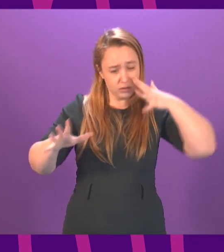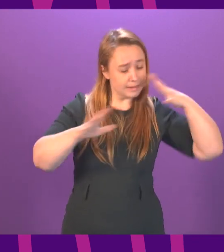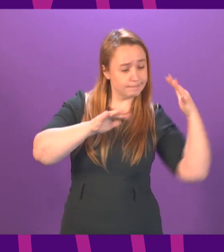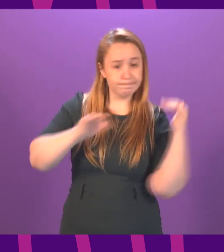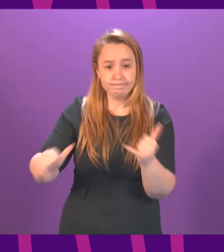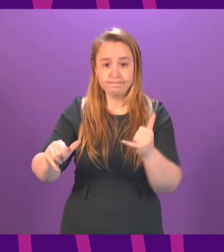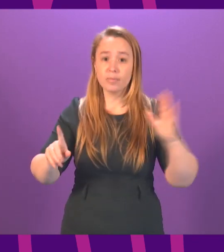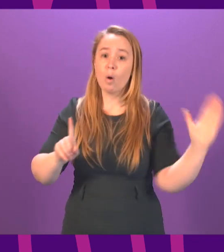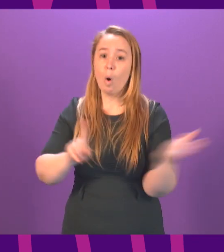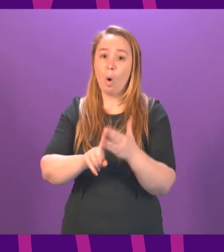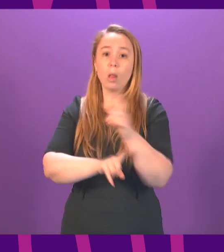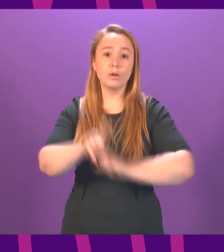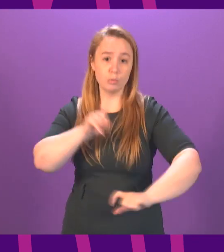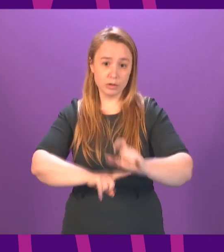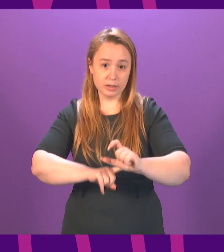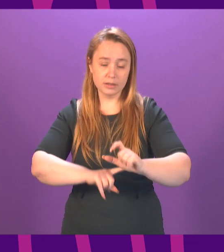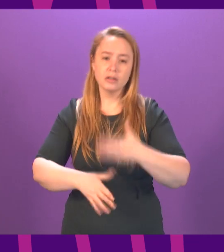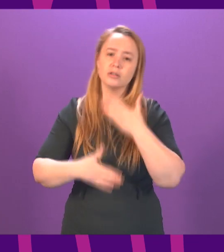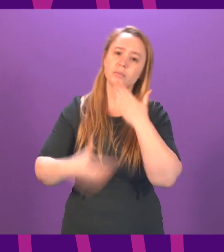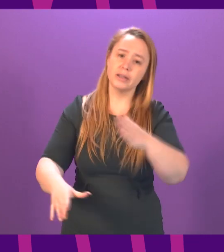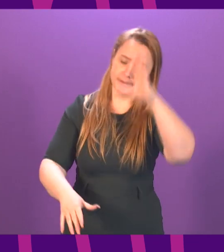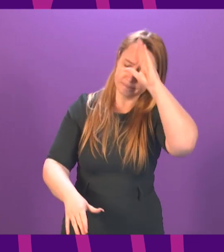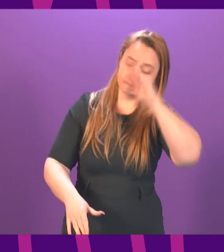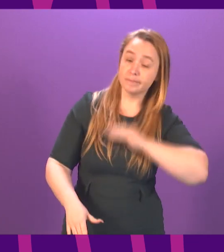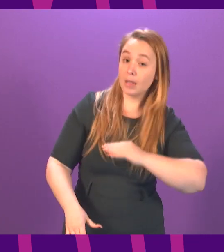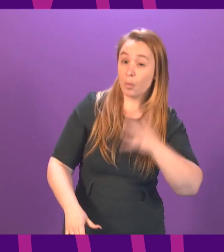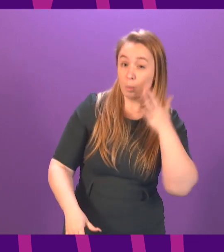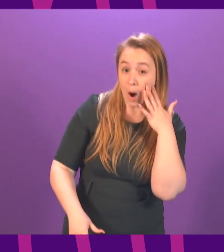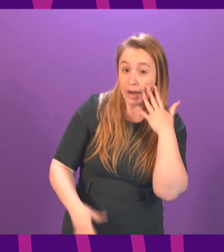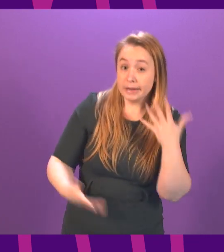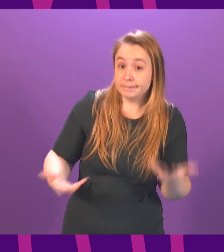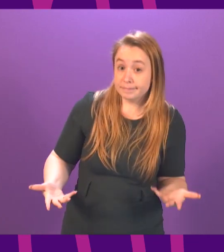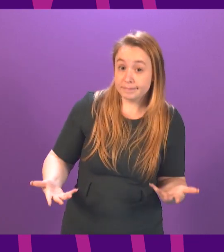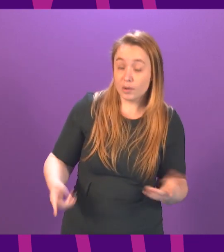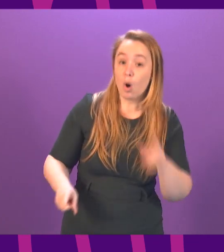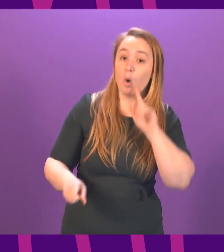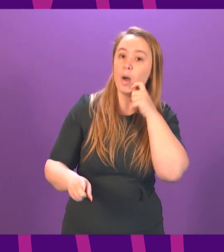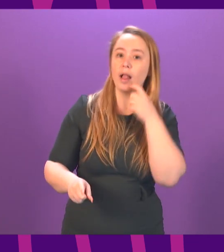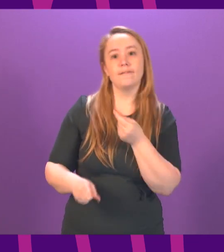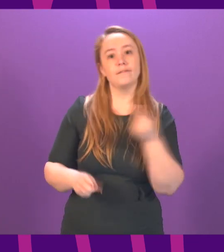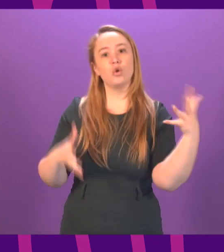the First Minister tell me when that is going to happen, or will we be back here in a few weeks,